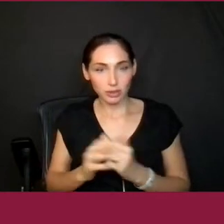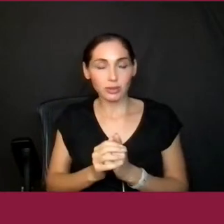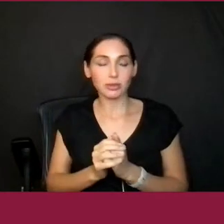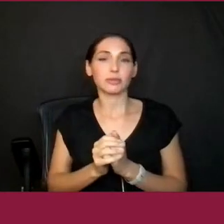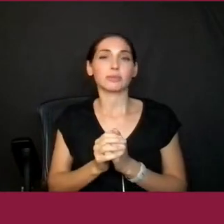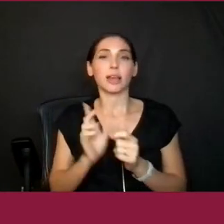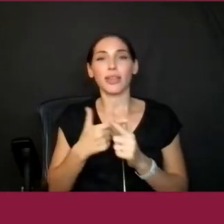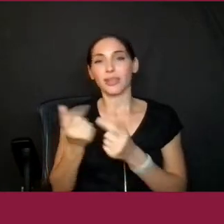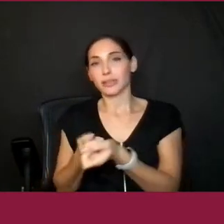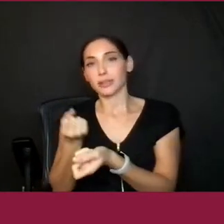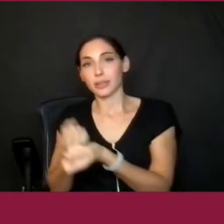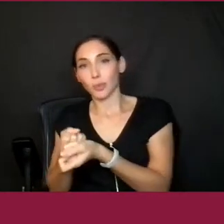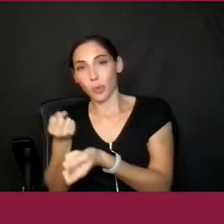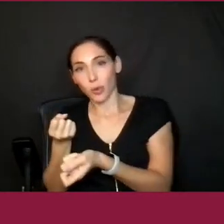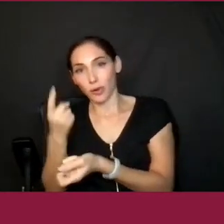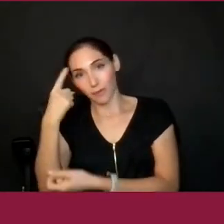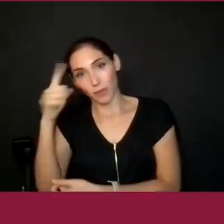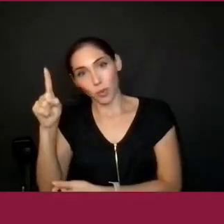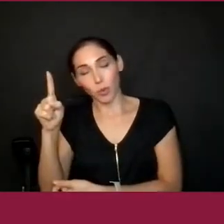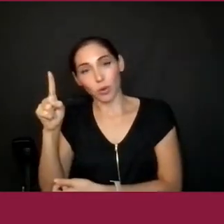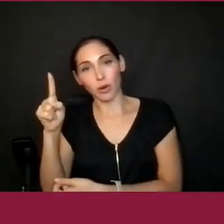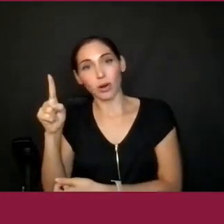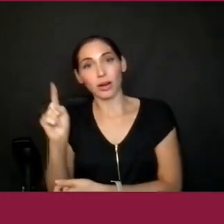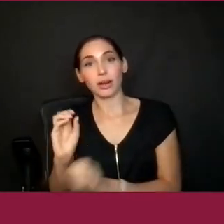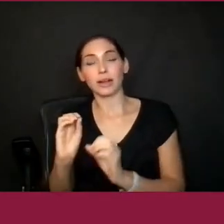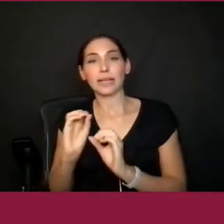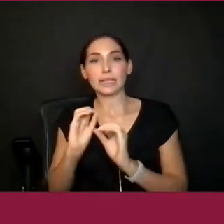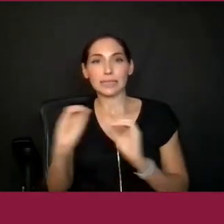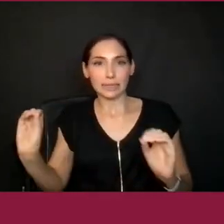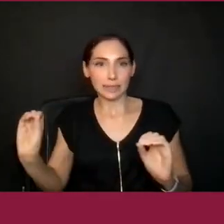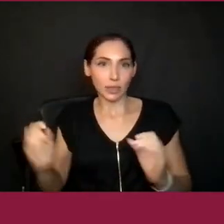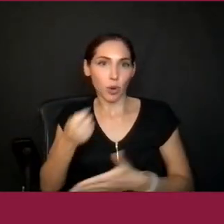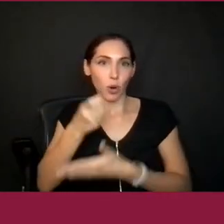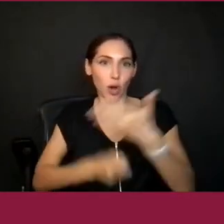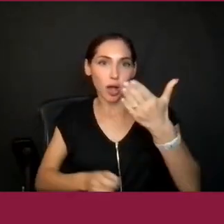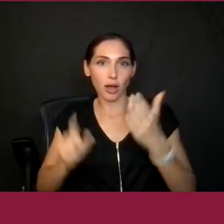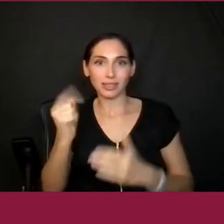for, for zero degree textbooks or burden free textbooks. Um,